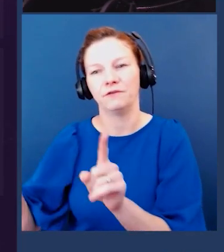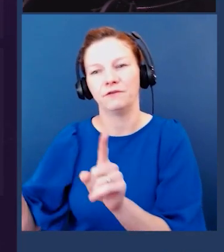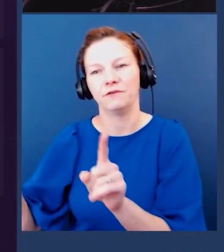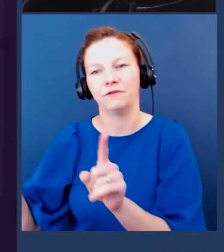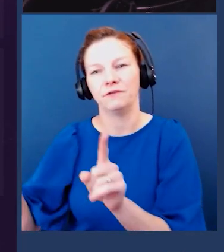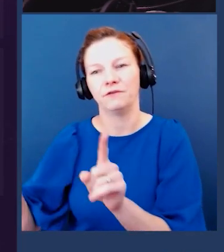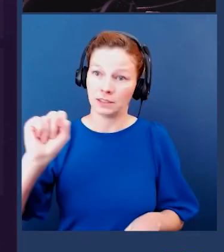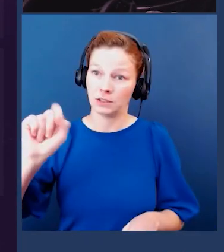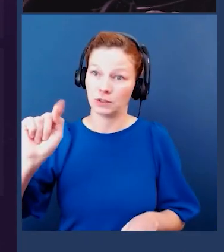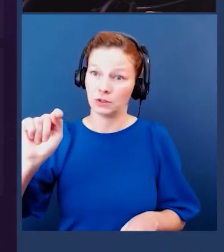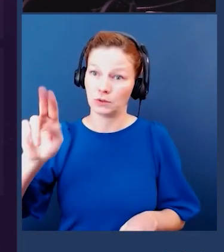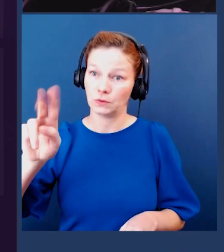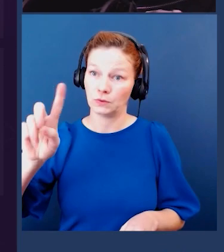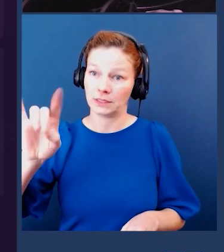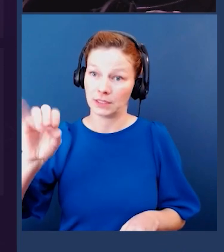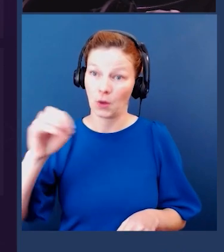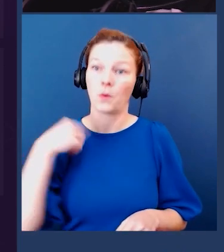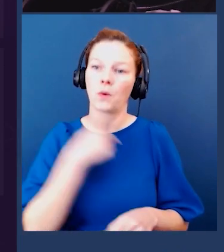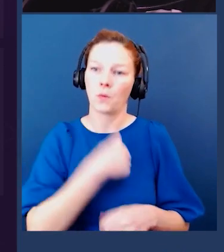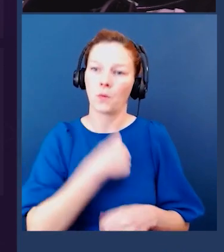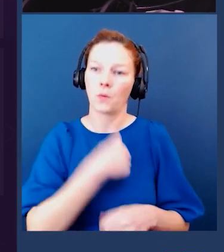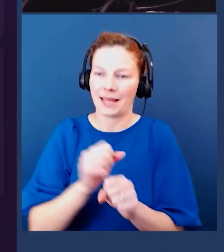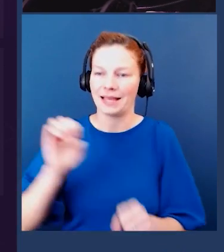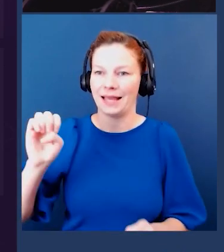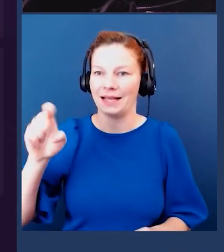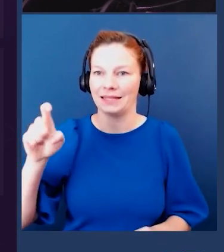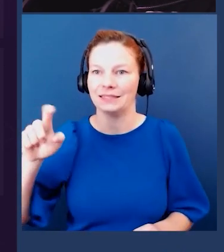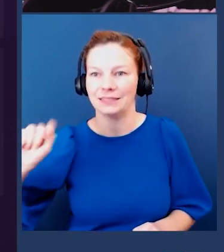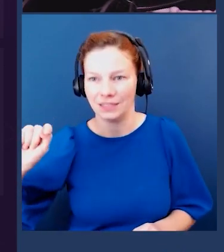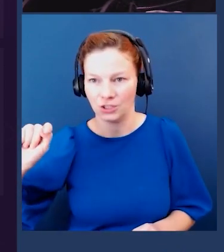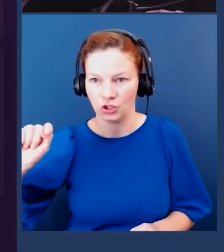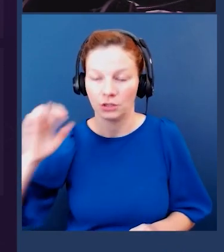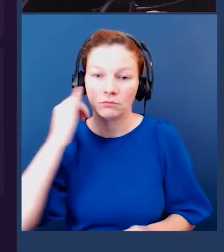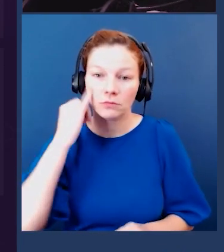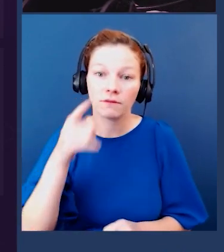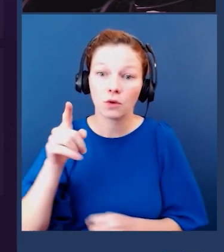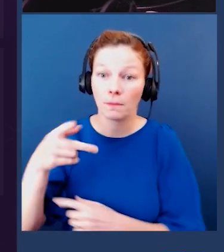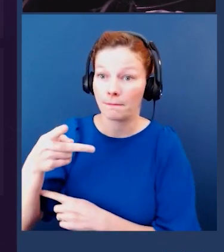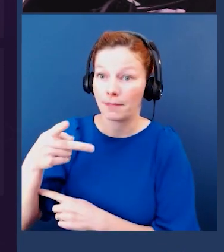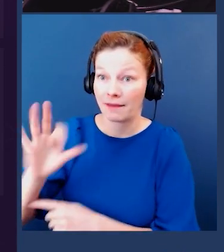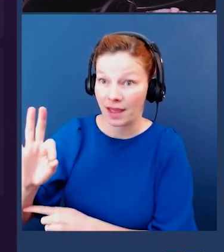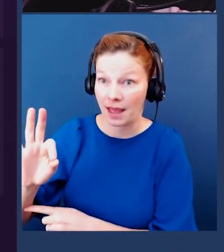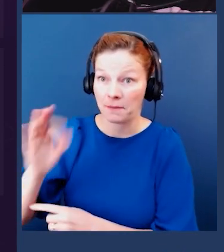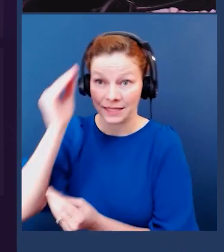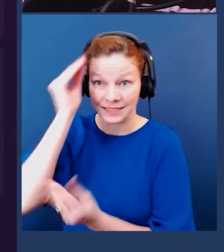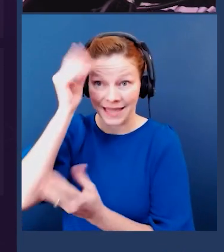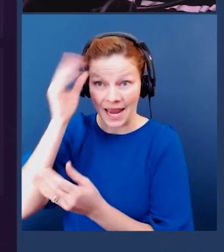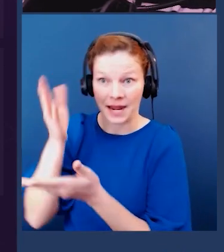an extension for the games studio editor of PlayFab. Your data is still in PlayFab, it's just that we kind of made a